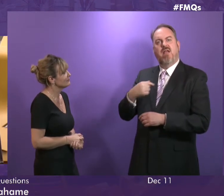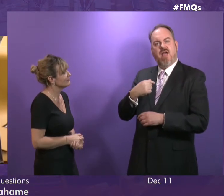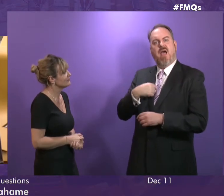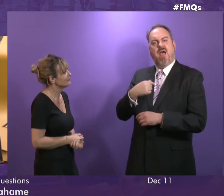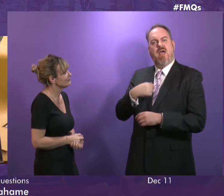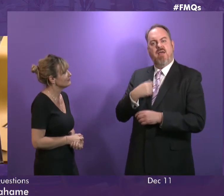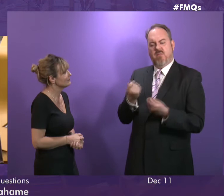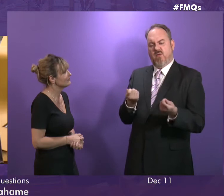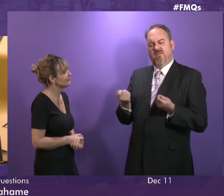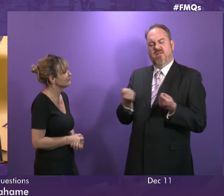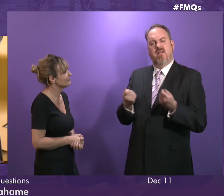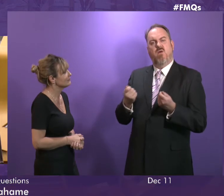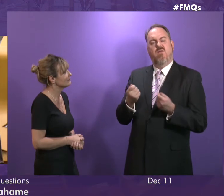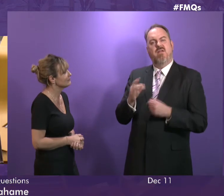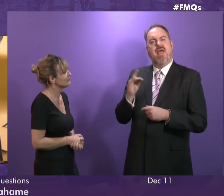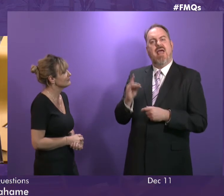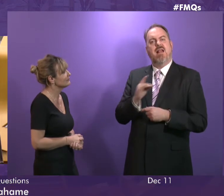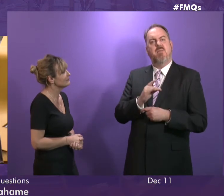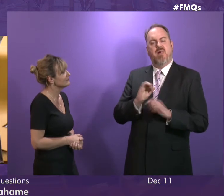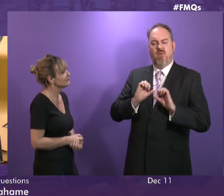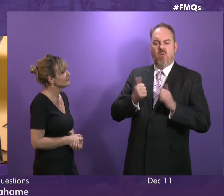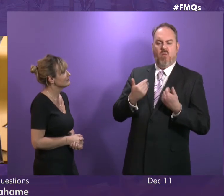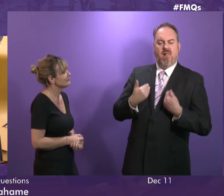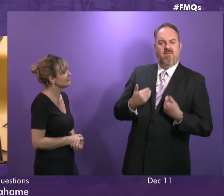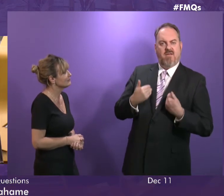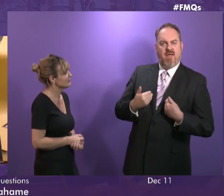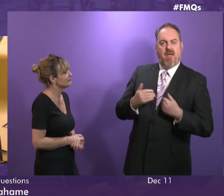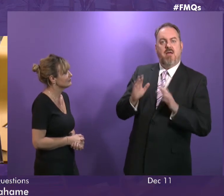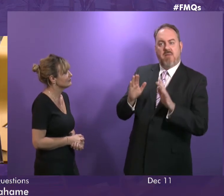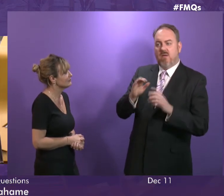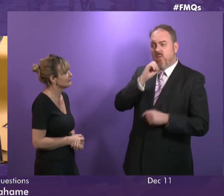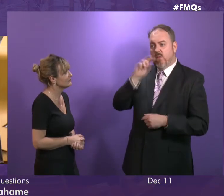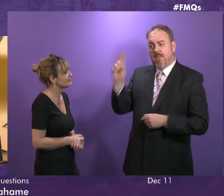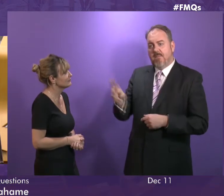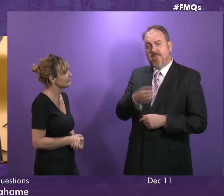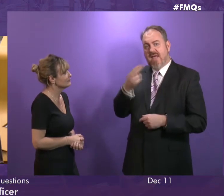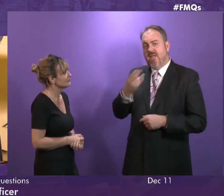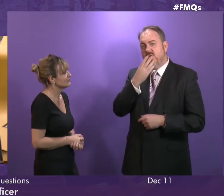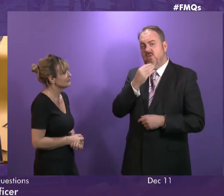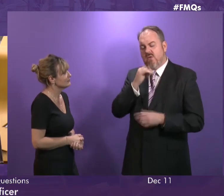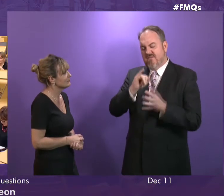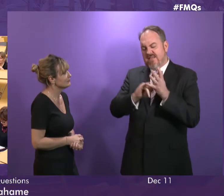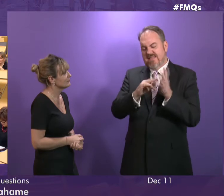welfare. To ask the First Minister whether the Scottish Government will ban the use of snares. (S5F-03782)